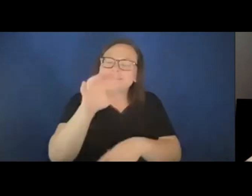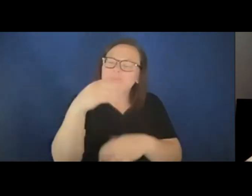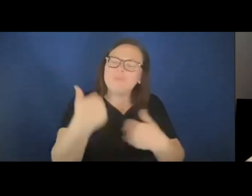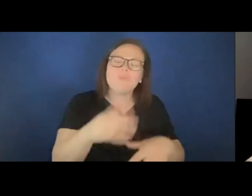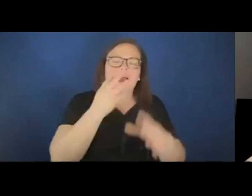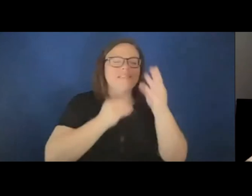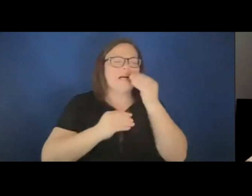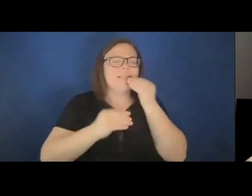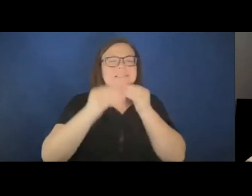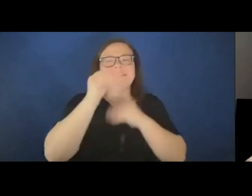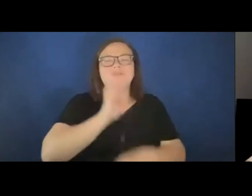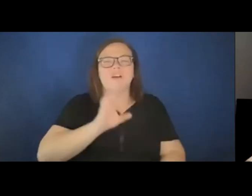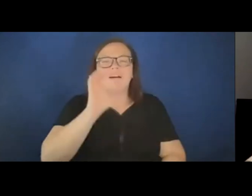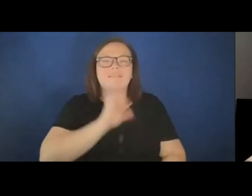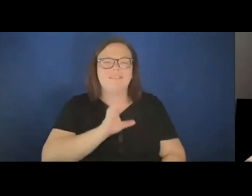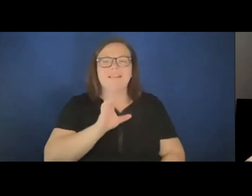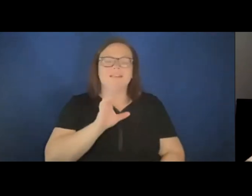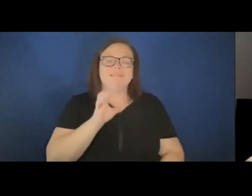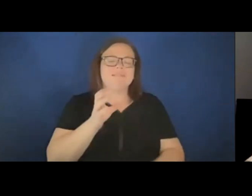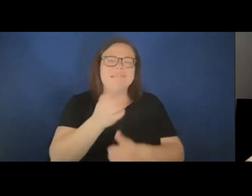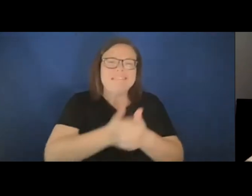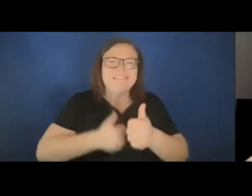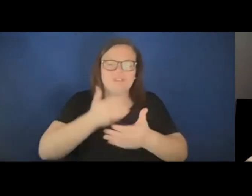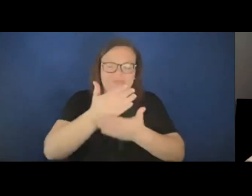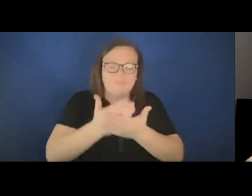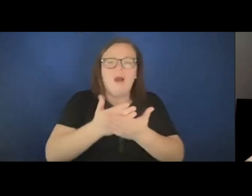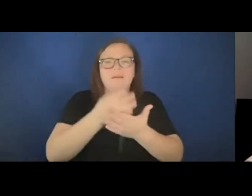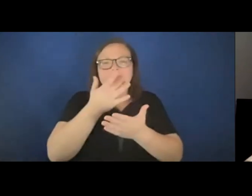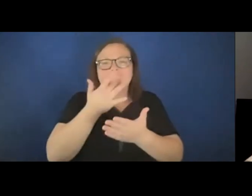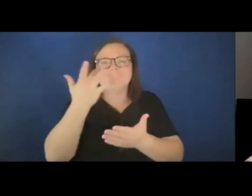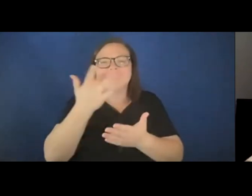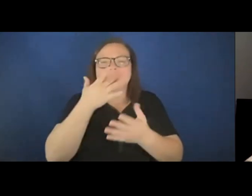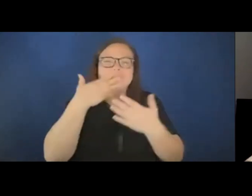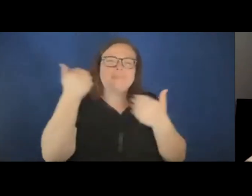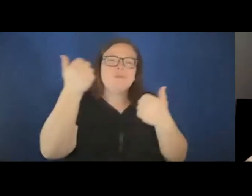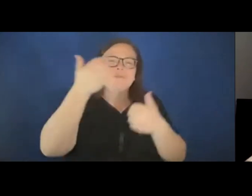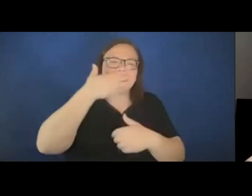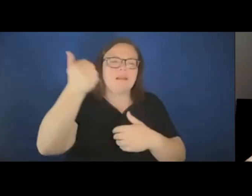Each morsel feels denser, wealthier than the last. I hope to love again.